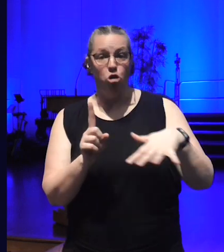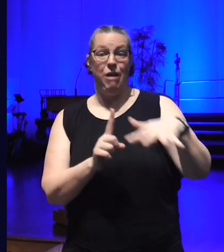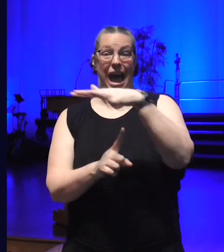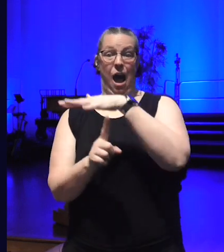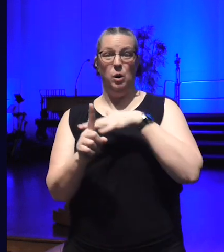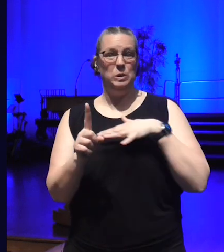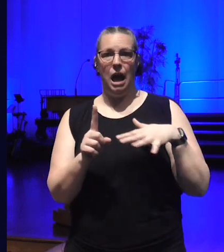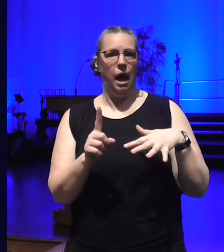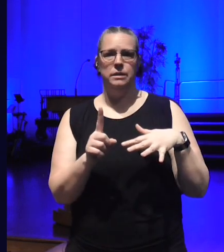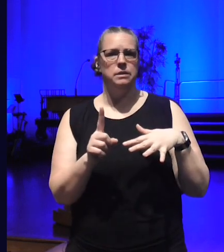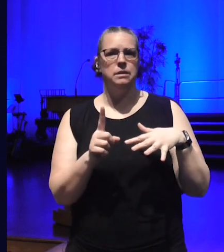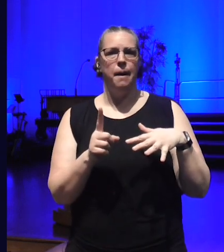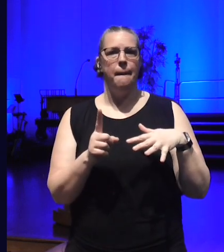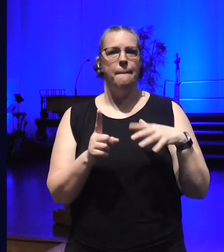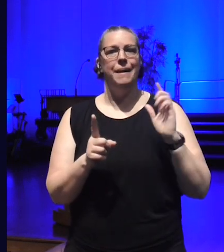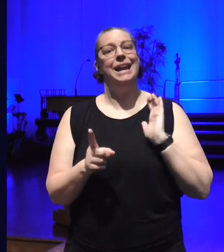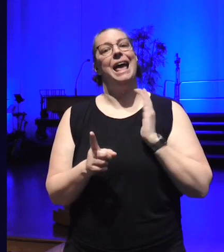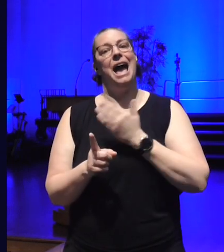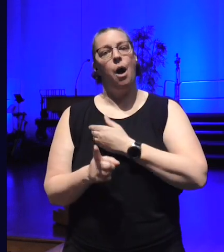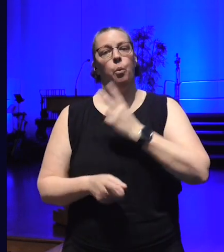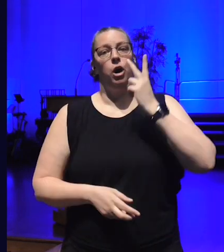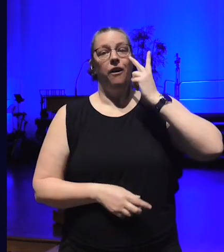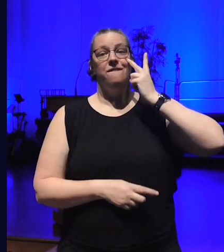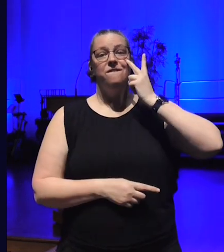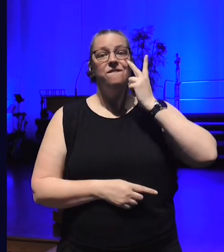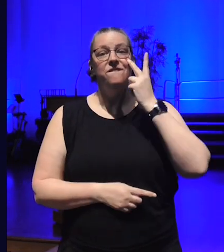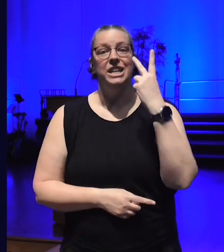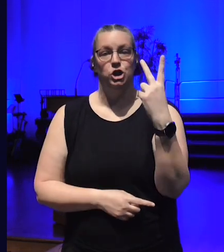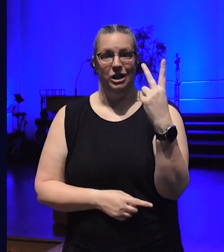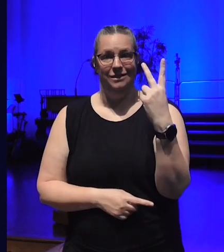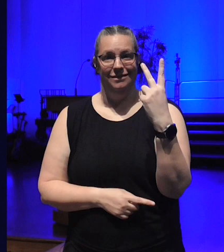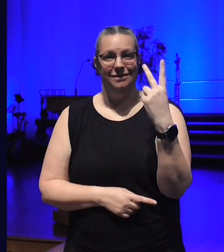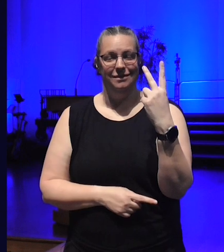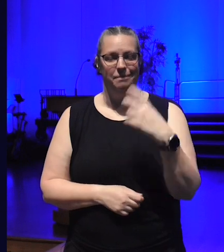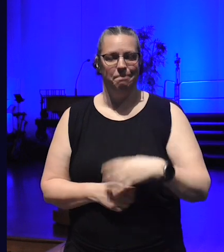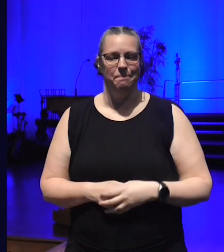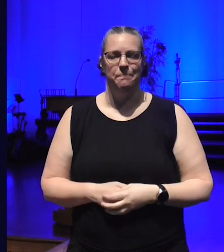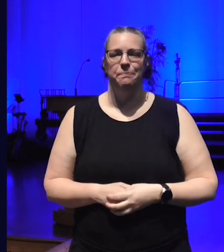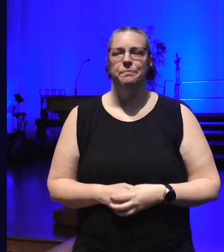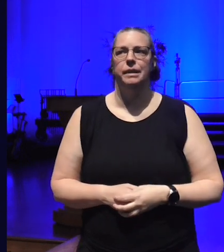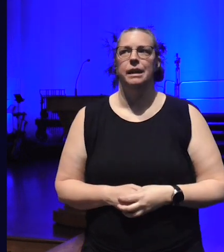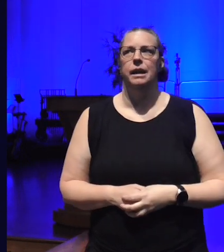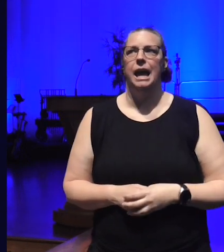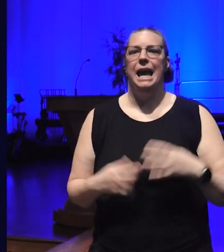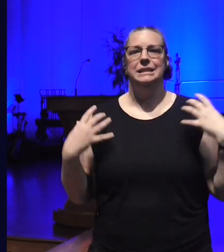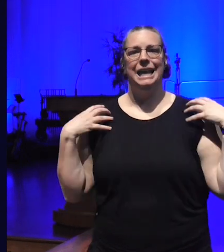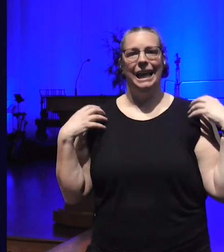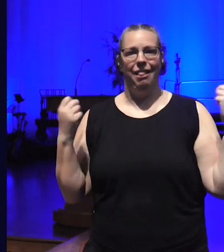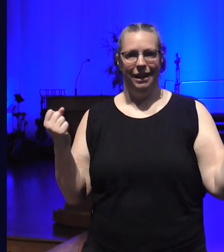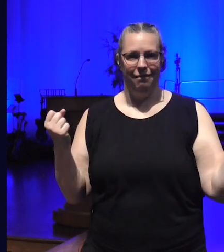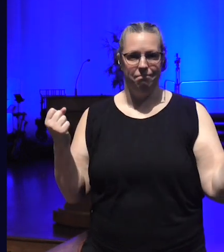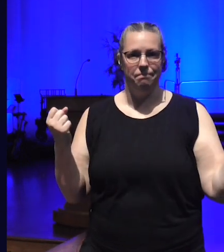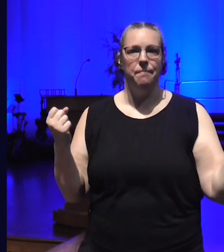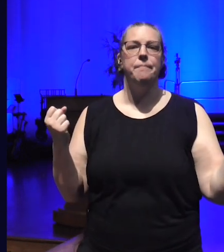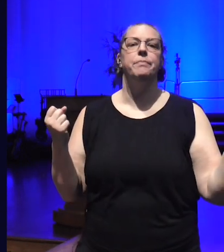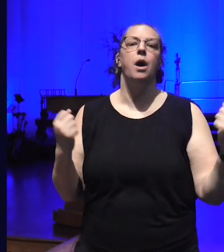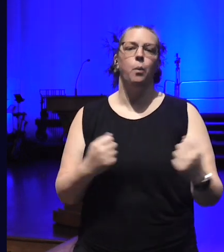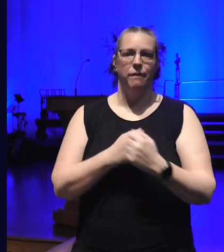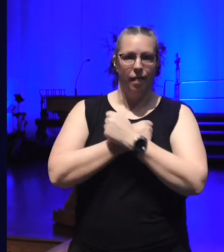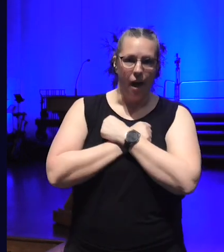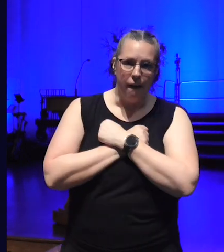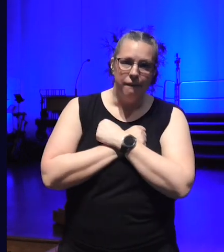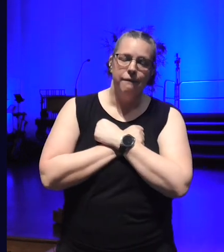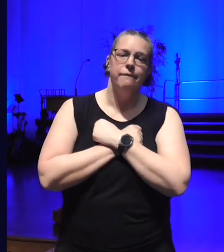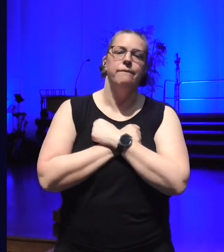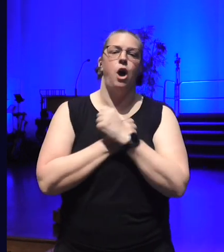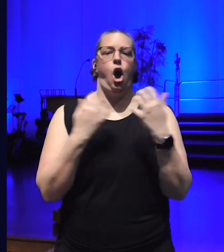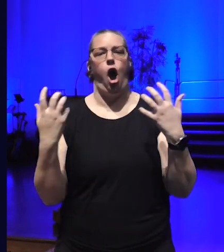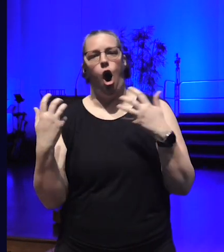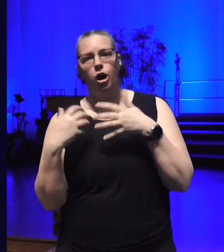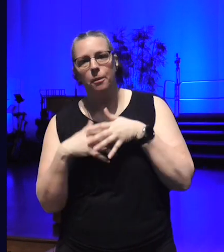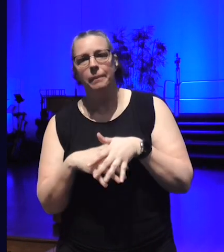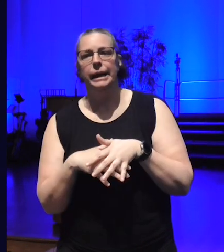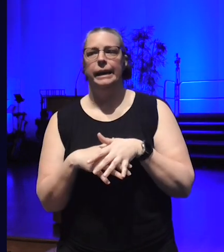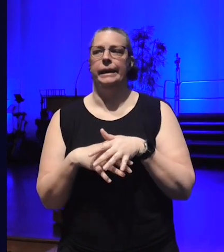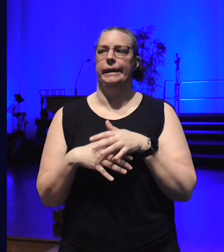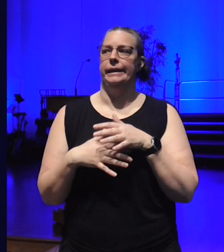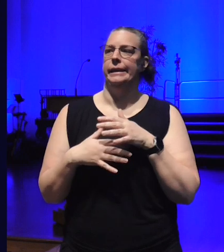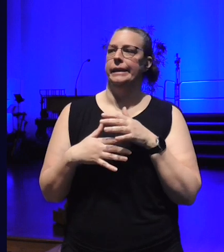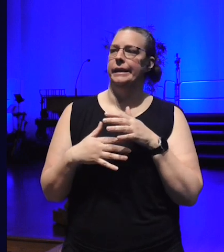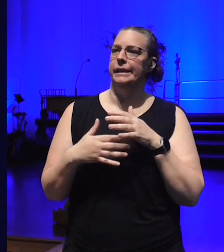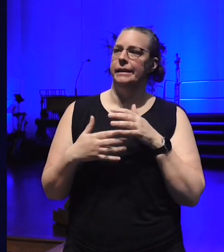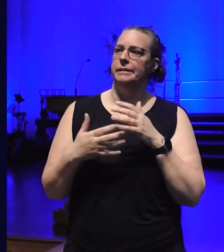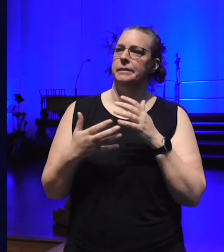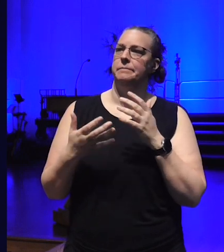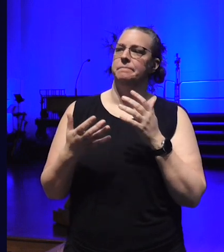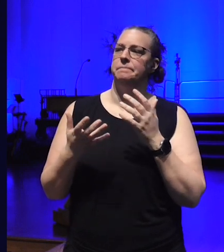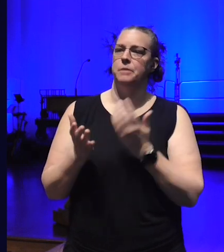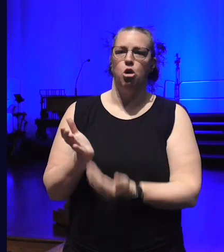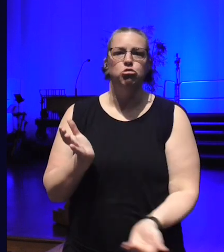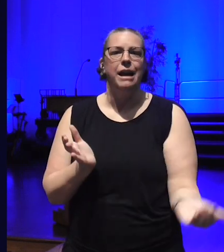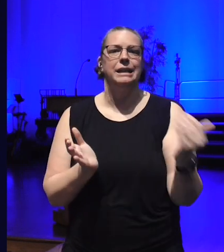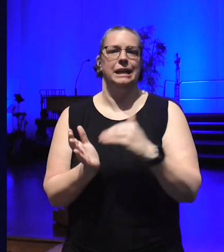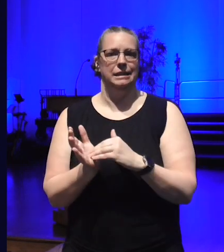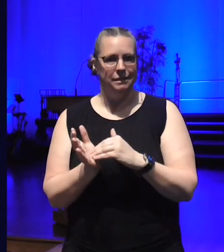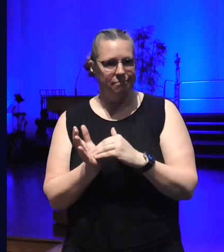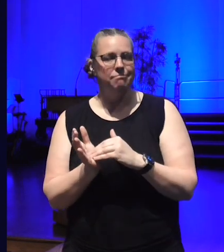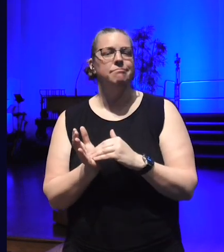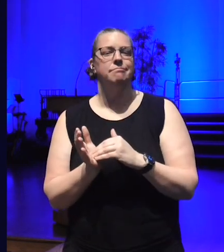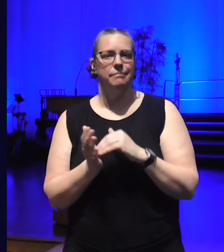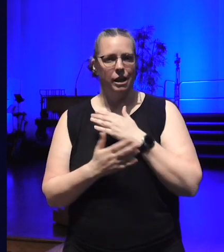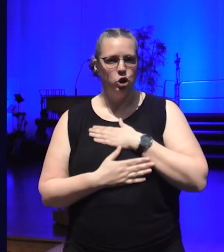sacredness of our very Vision creates healing love Harmony reconciliation and joy